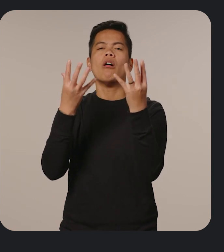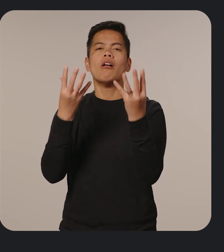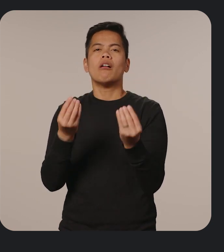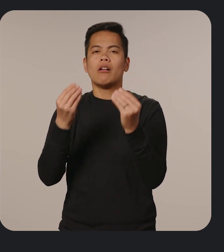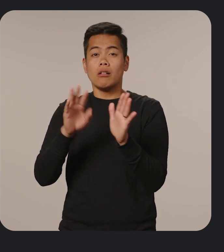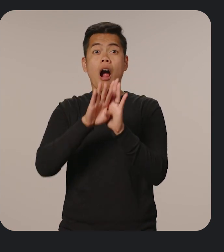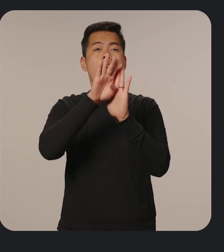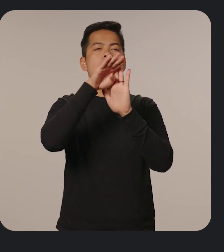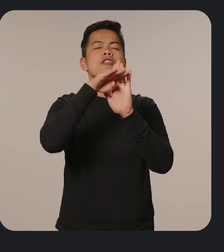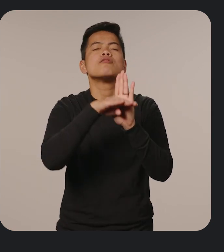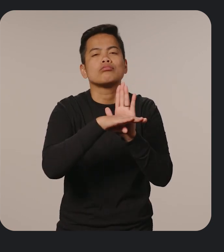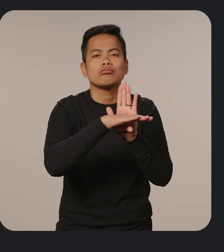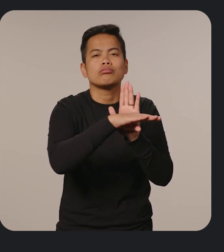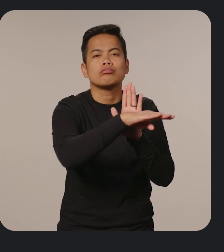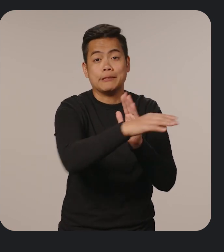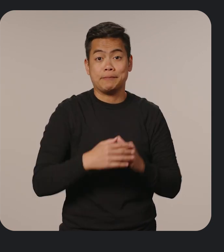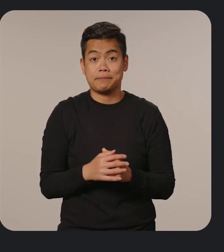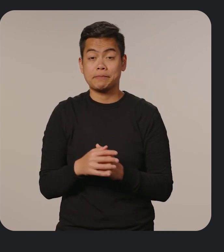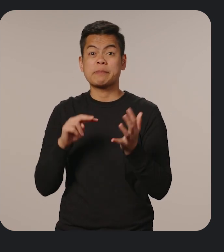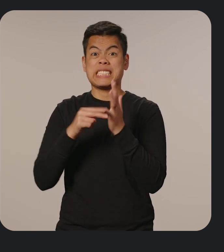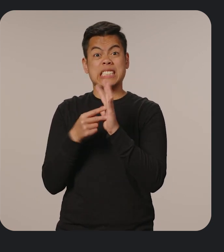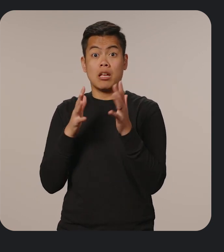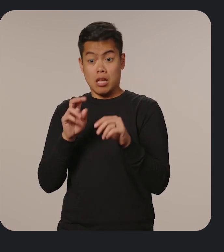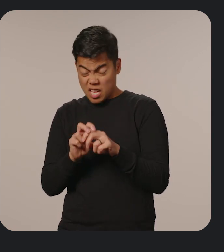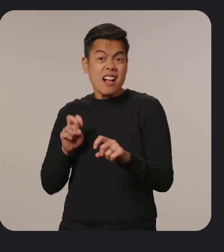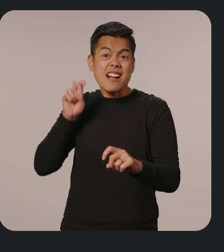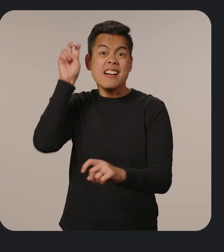uses adaptive shape morphing and motion to create a parallax effect.